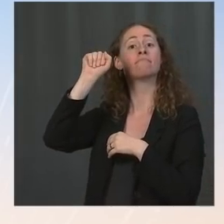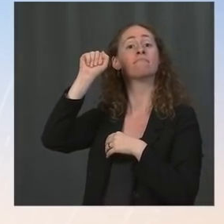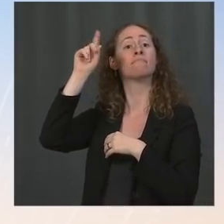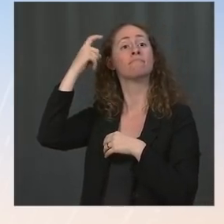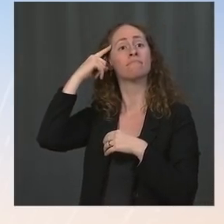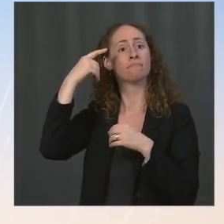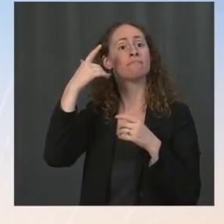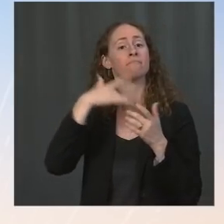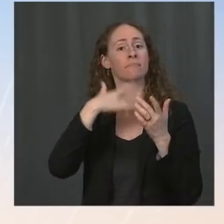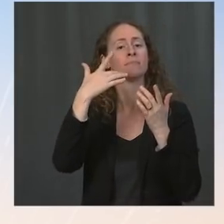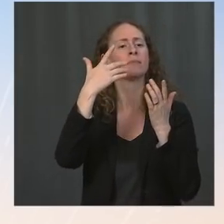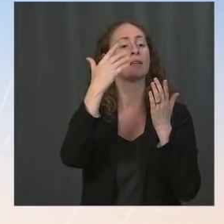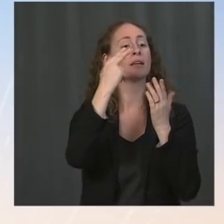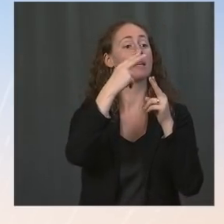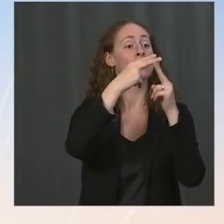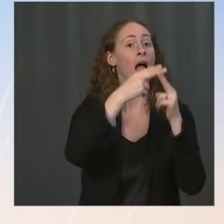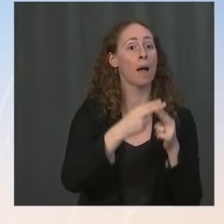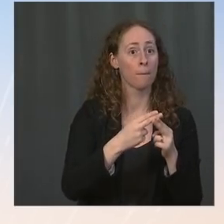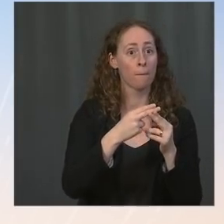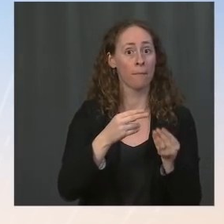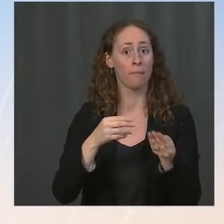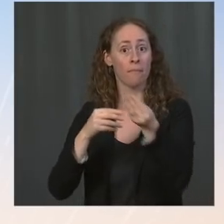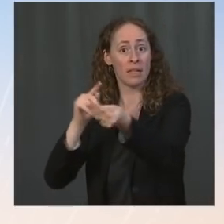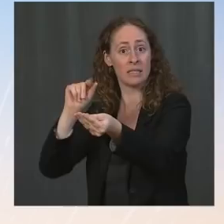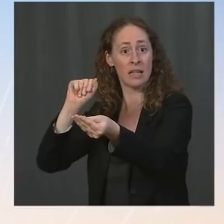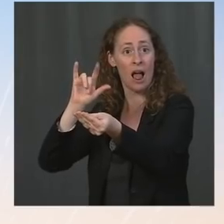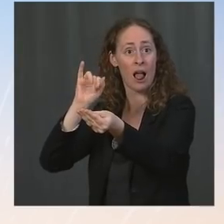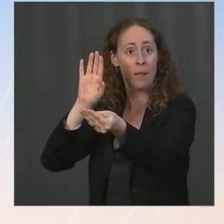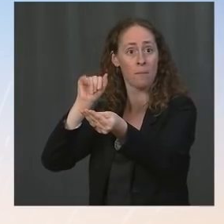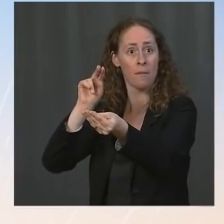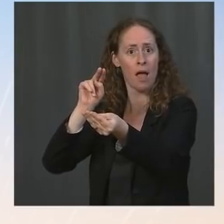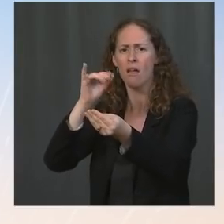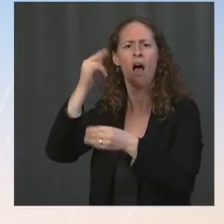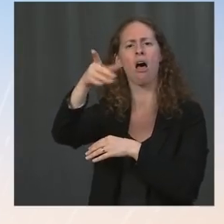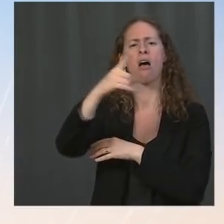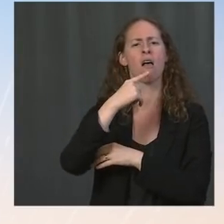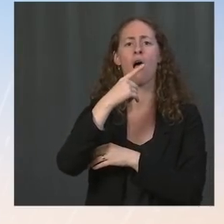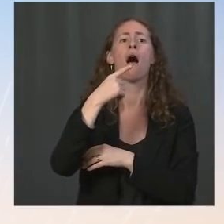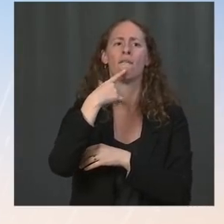to the Taliban was inaccurate at times and misconstrued.